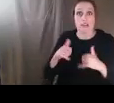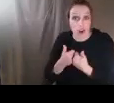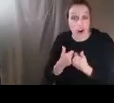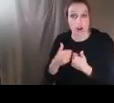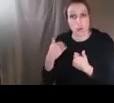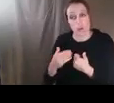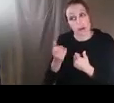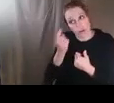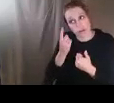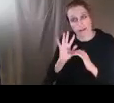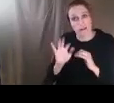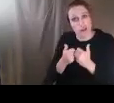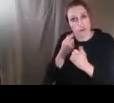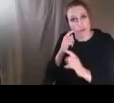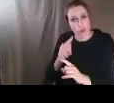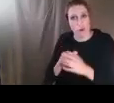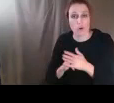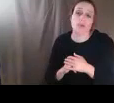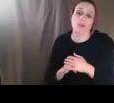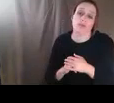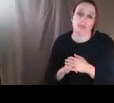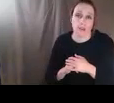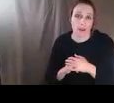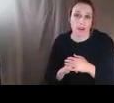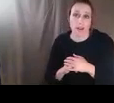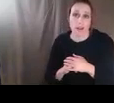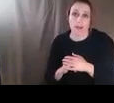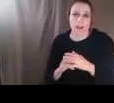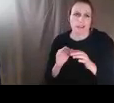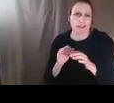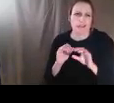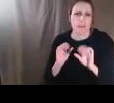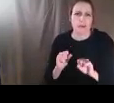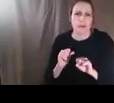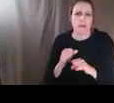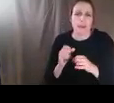Be able to make some comments to share that you